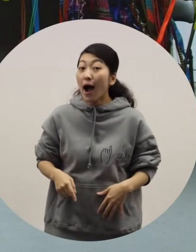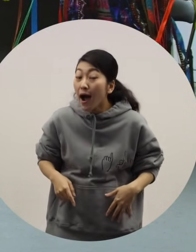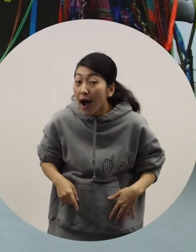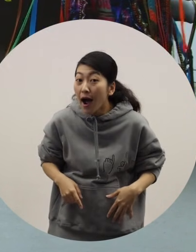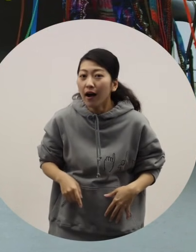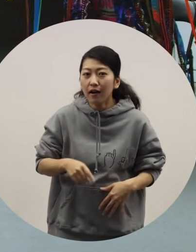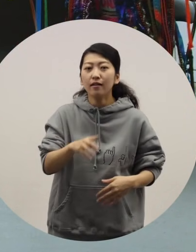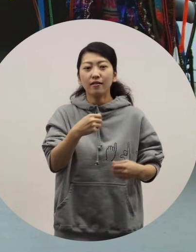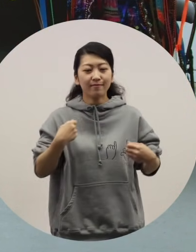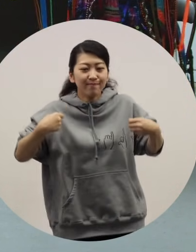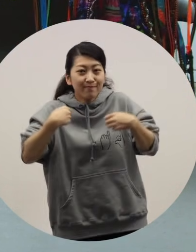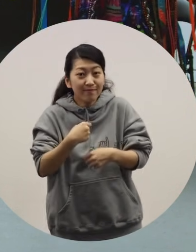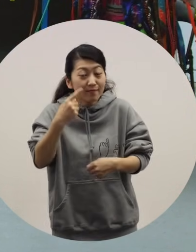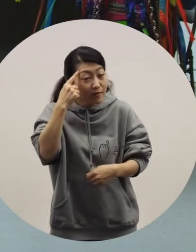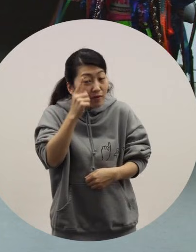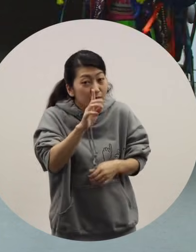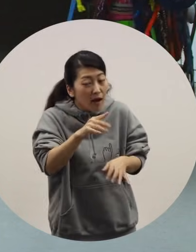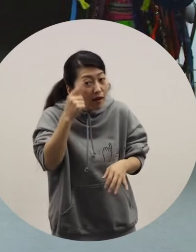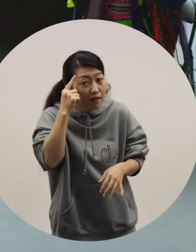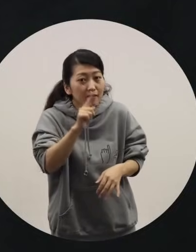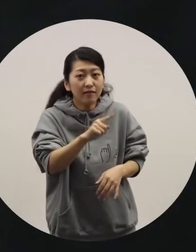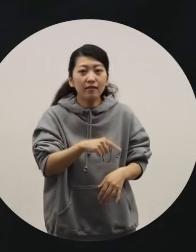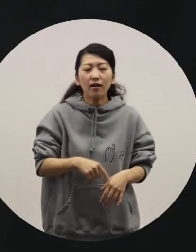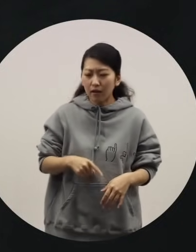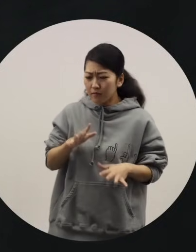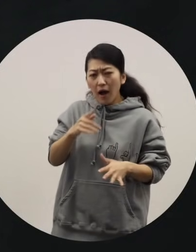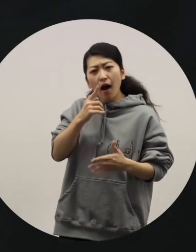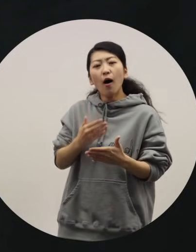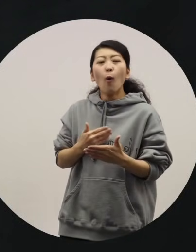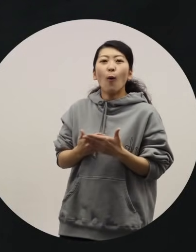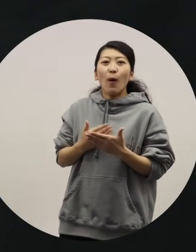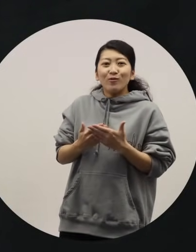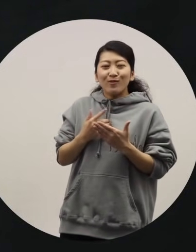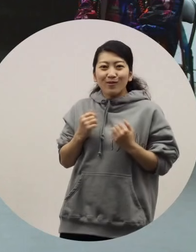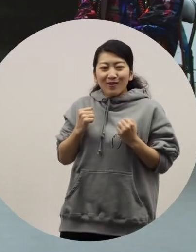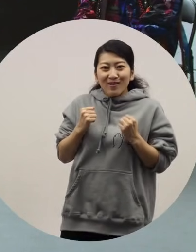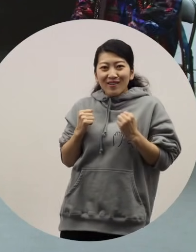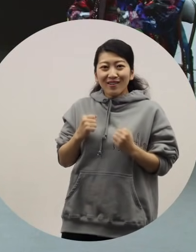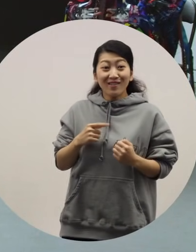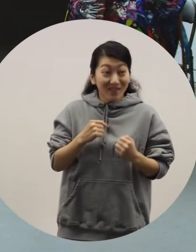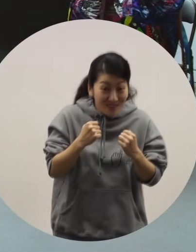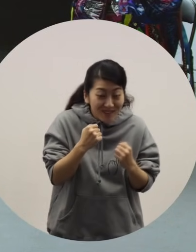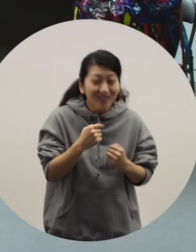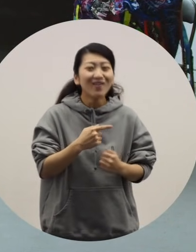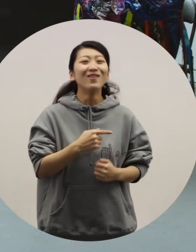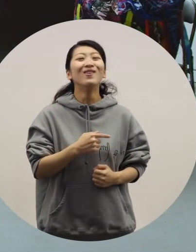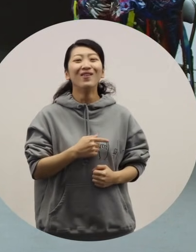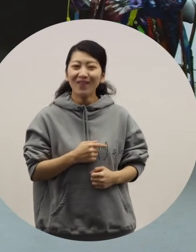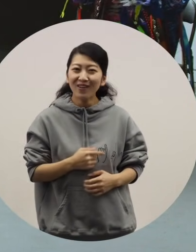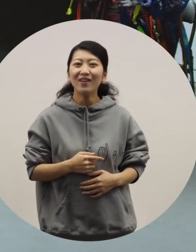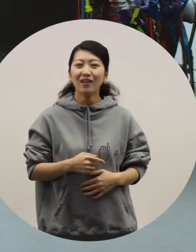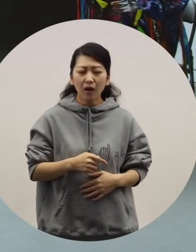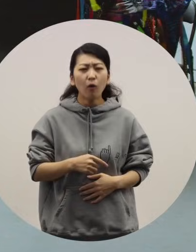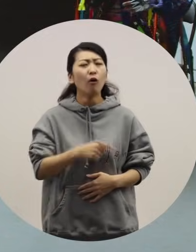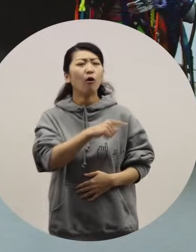[Ochiai] What do you feel when you wear it? I feel very excited. [Ochiai] You're excited. [Ochiai] Oh, I understand. It's good.